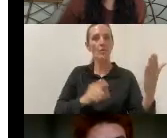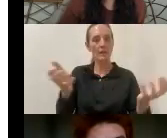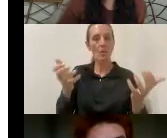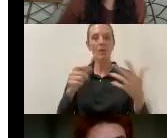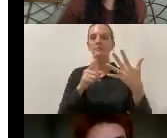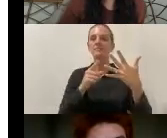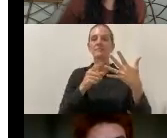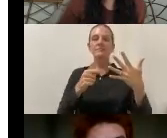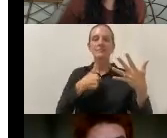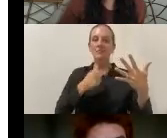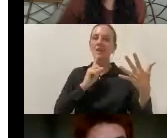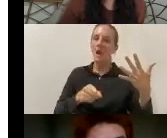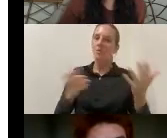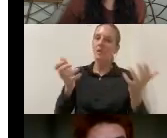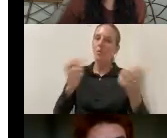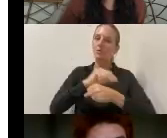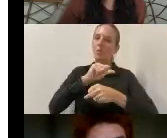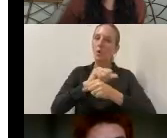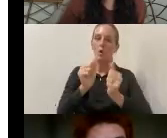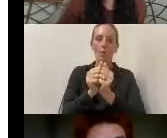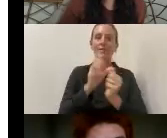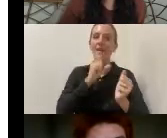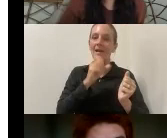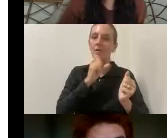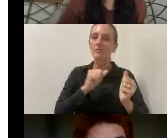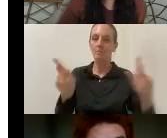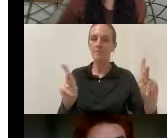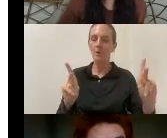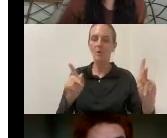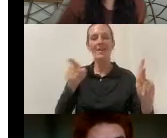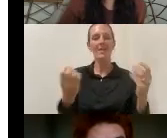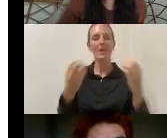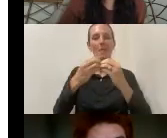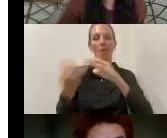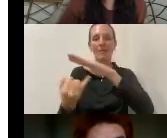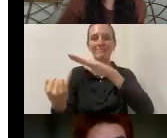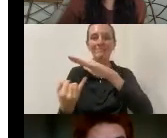They're often in more remote areas of the community and can't participate in a lot of